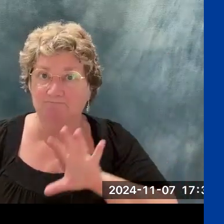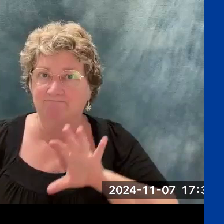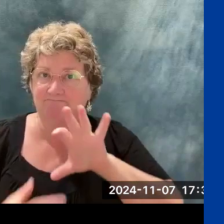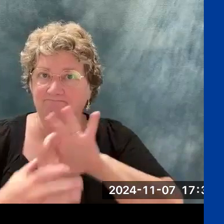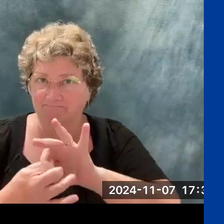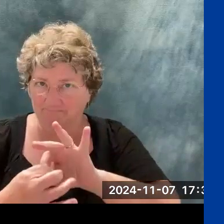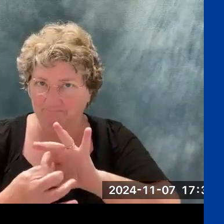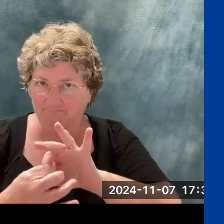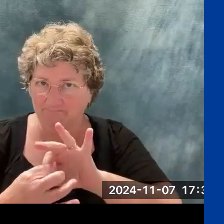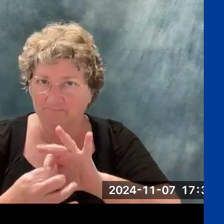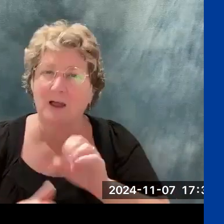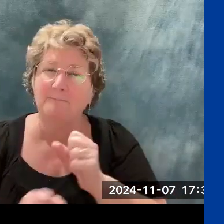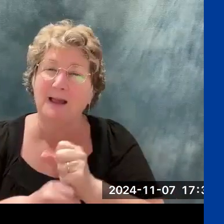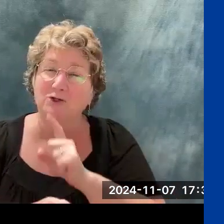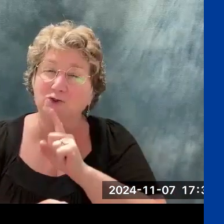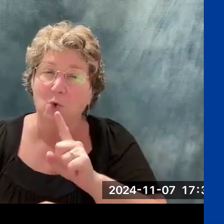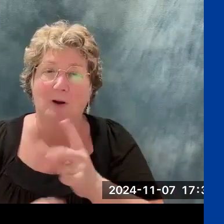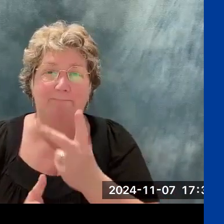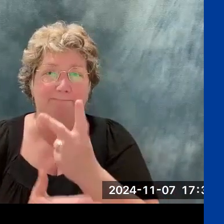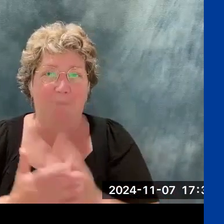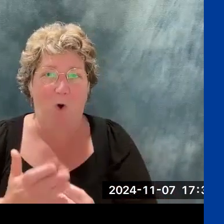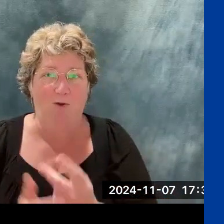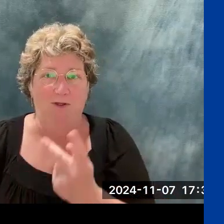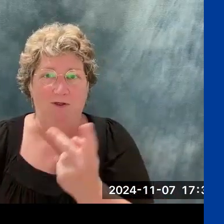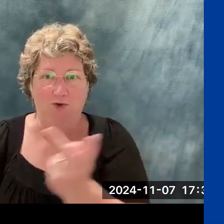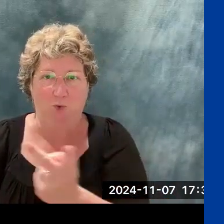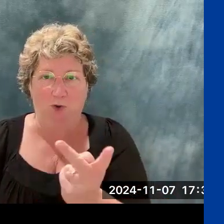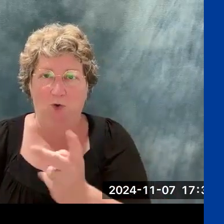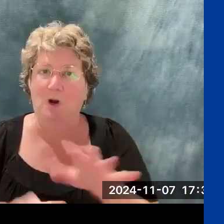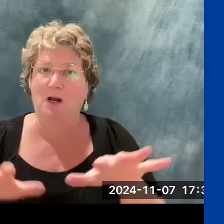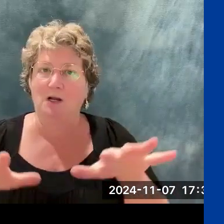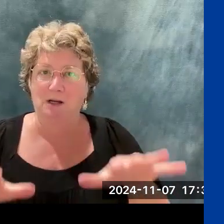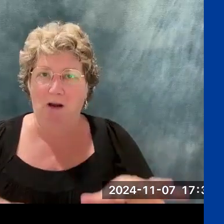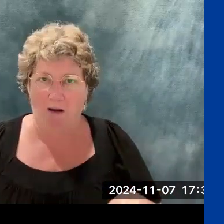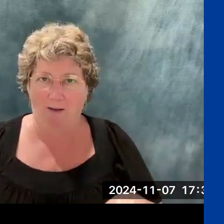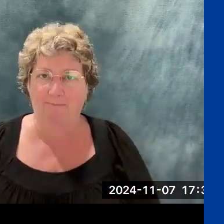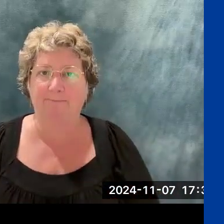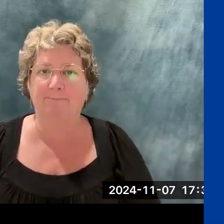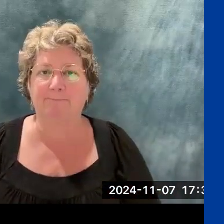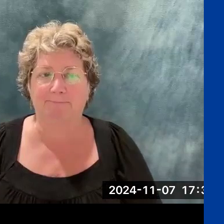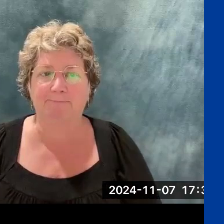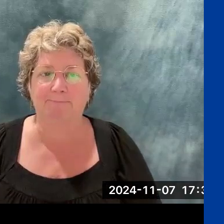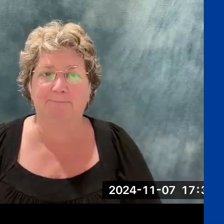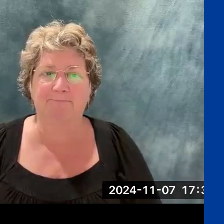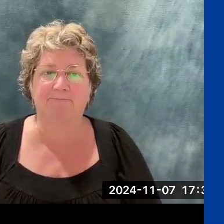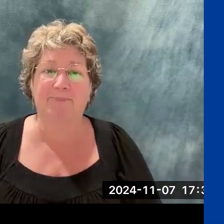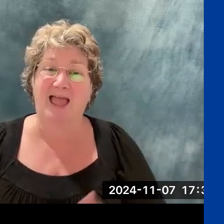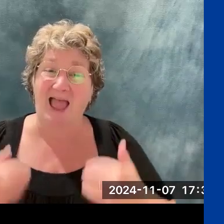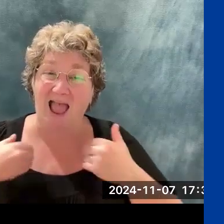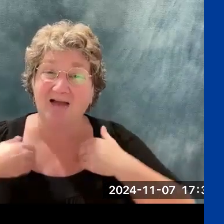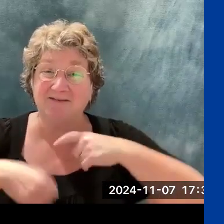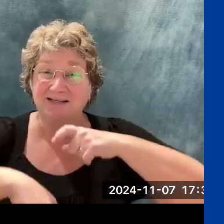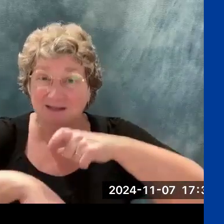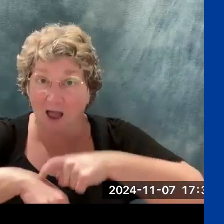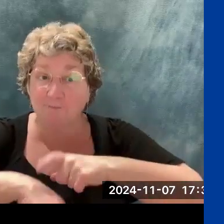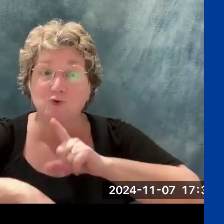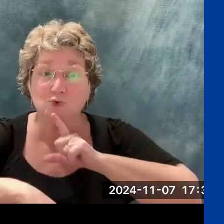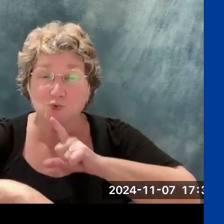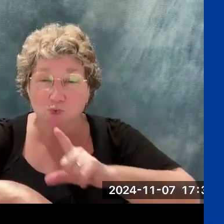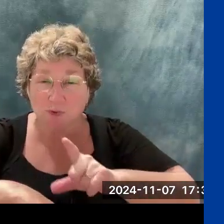to actually talk, right? To be able to have a real deep meaningful conversation where you're not rushed or there's going to be distractions.